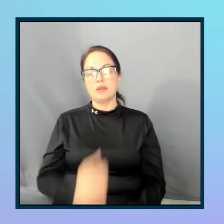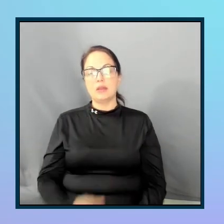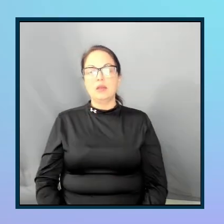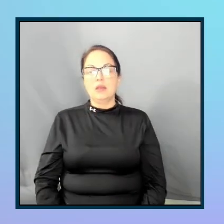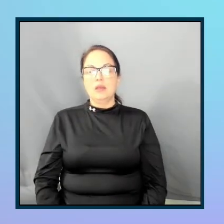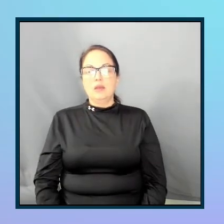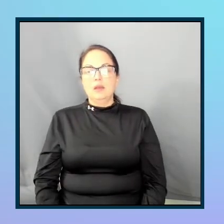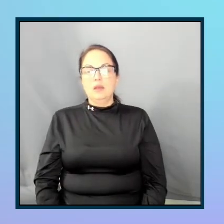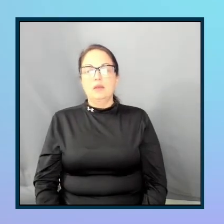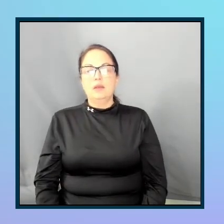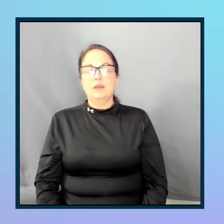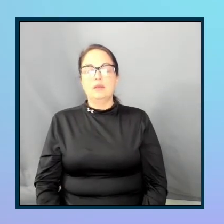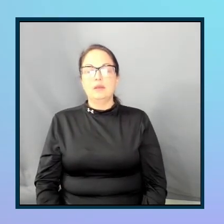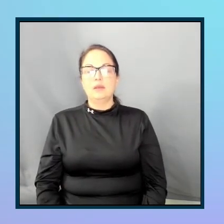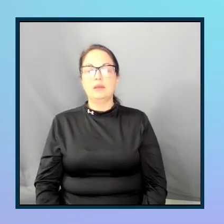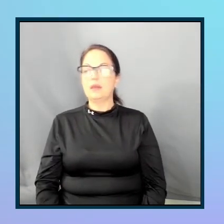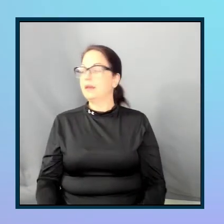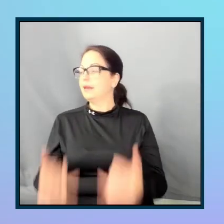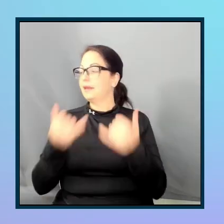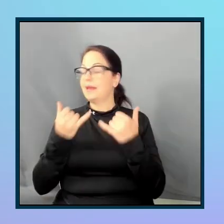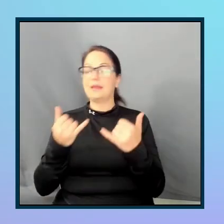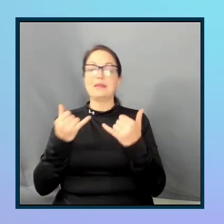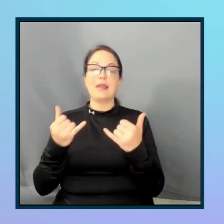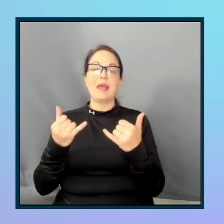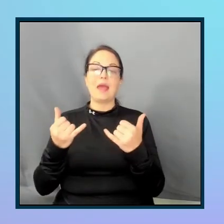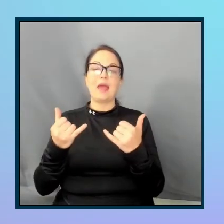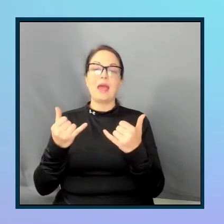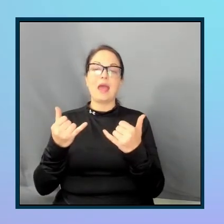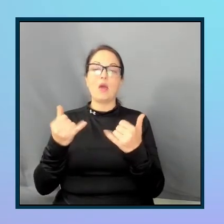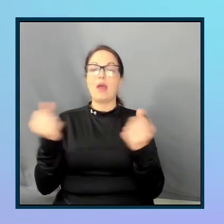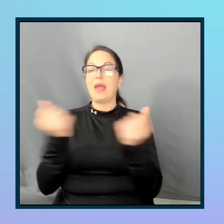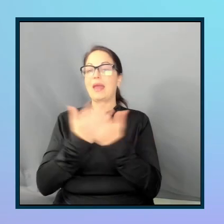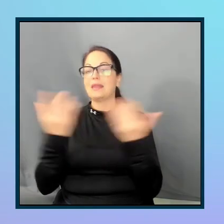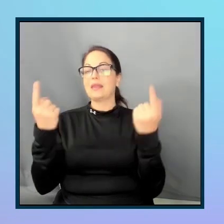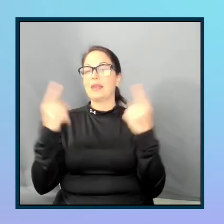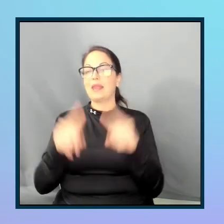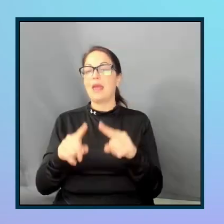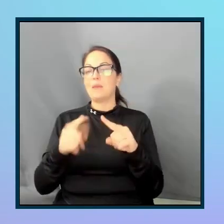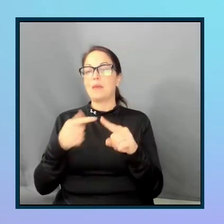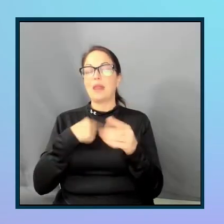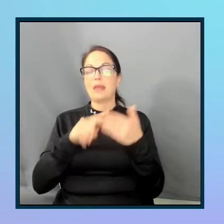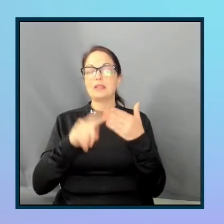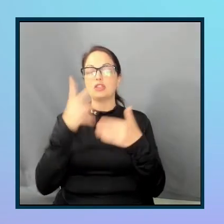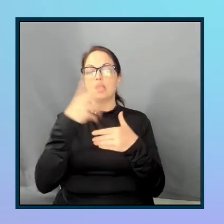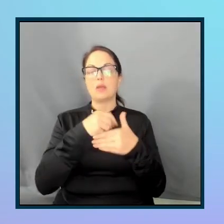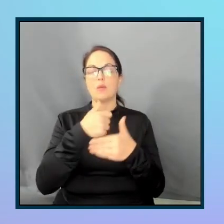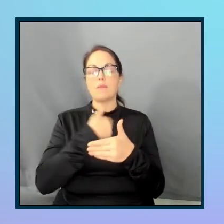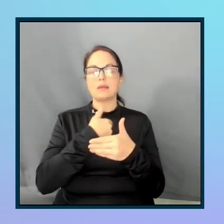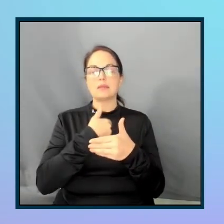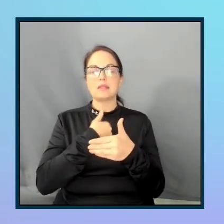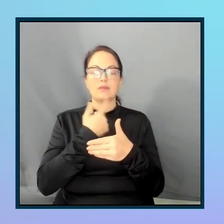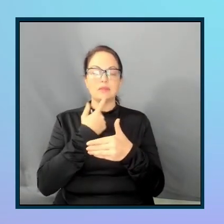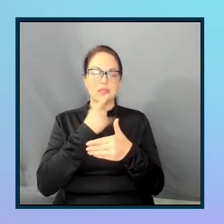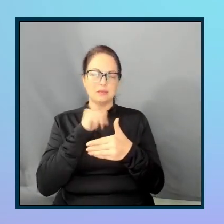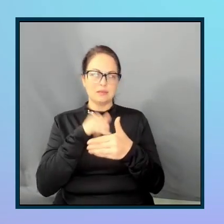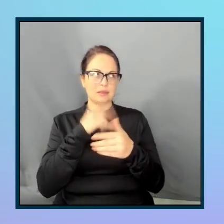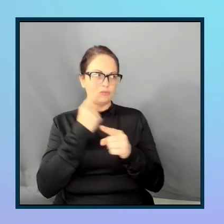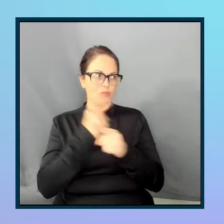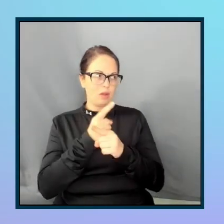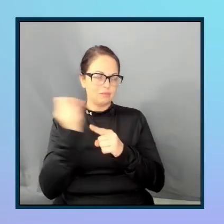now, anything can come at me and I can check and say, "Is this accurate? Yes or no."